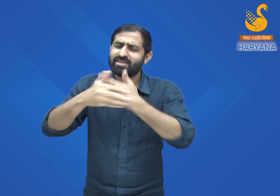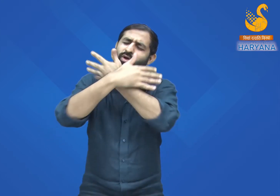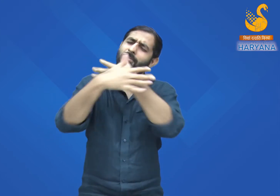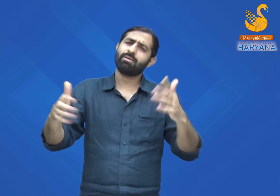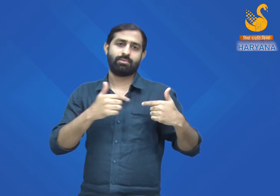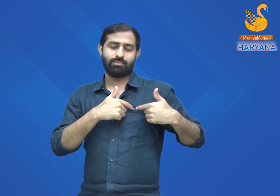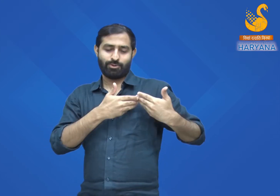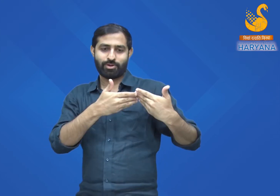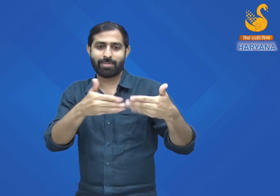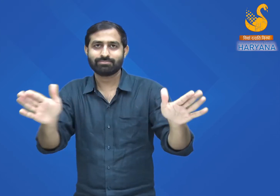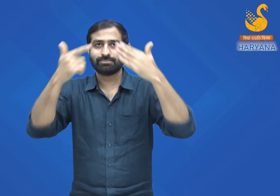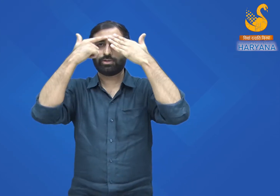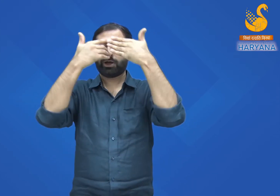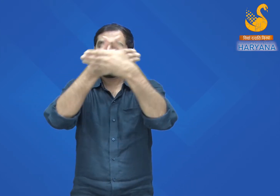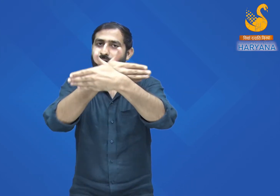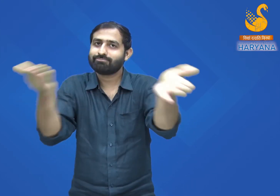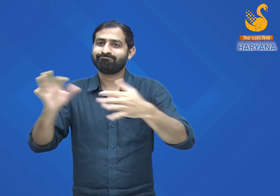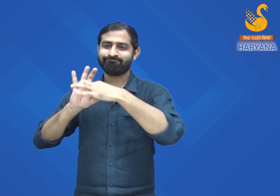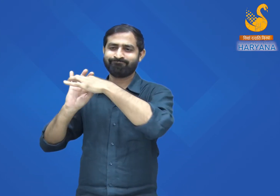empathy, generosity, and many other things.